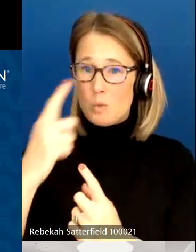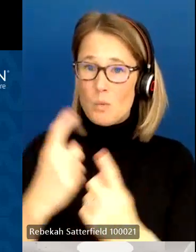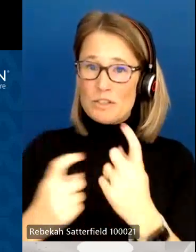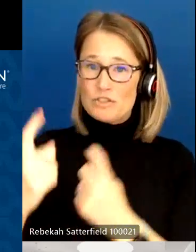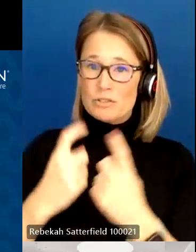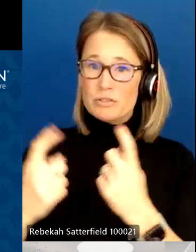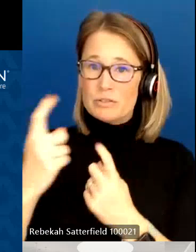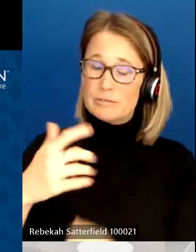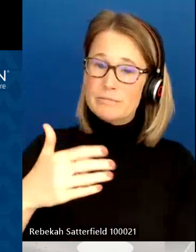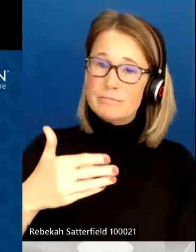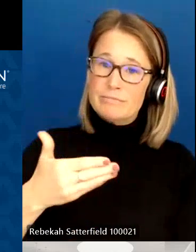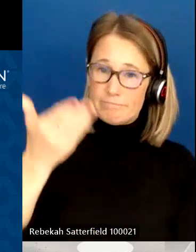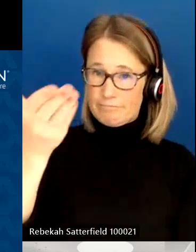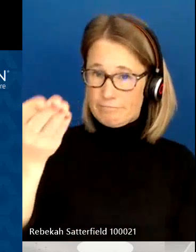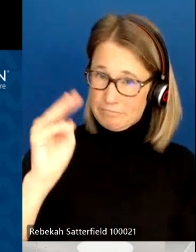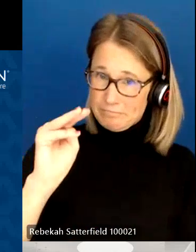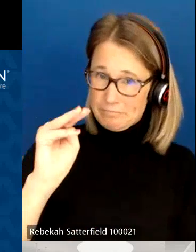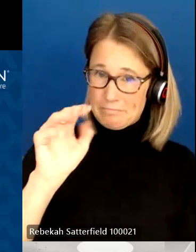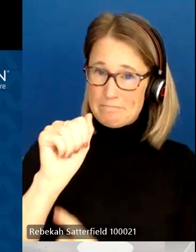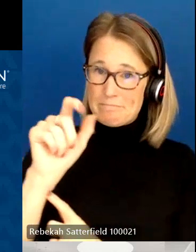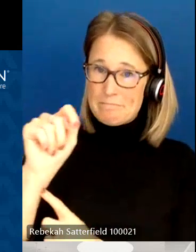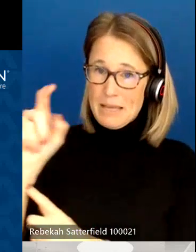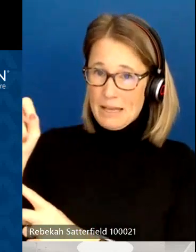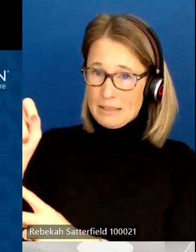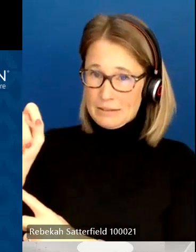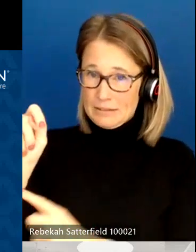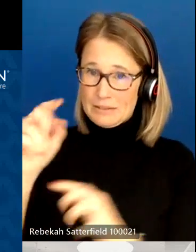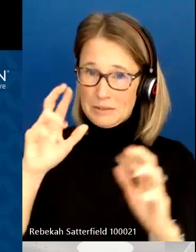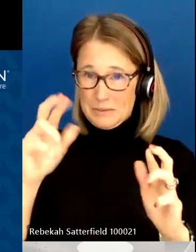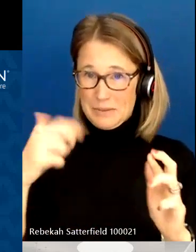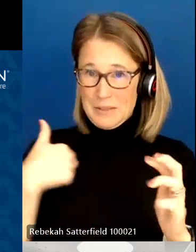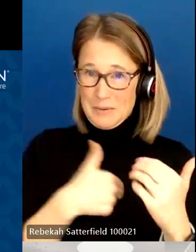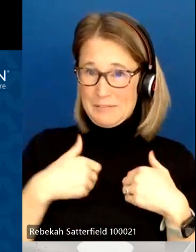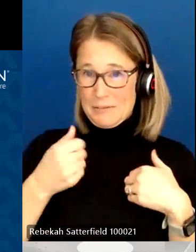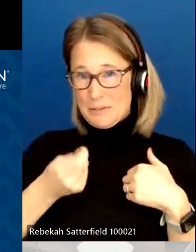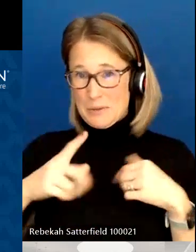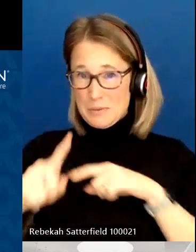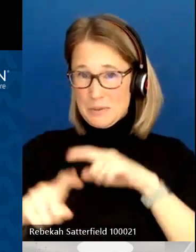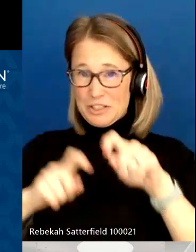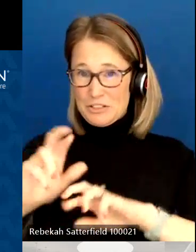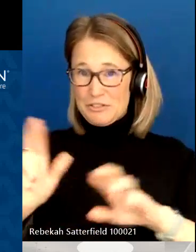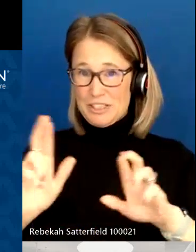to Matt um who hopefully we have some questions already teed up we do thank you drew very much